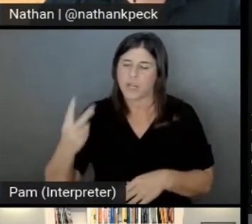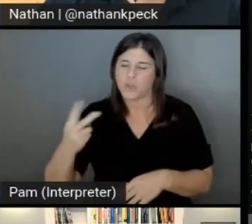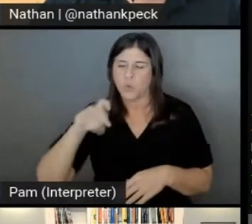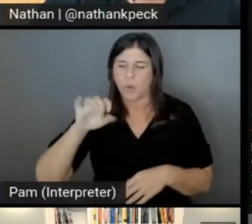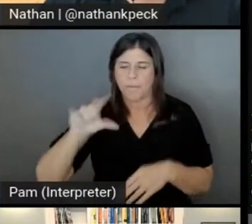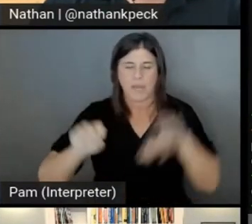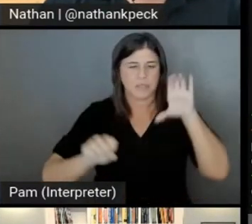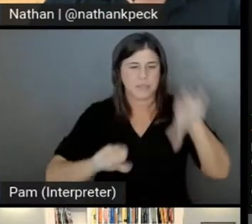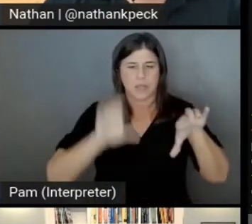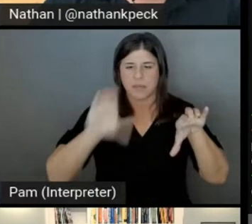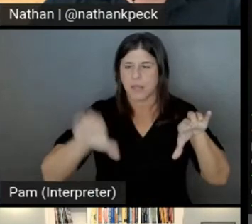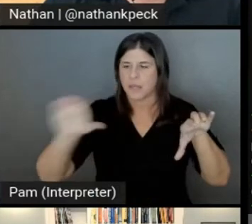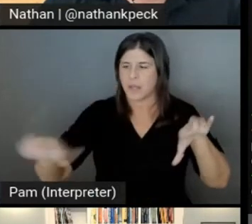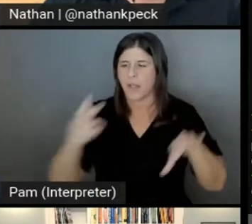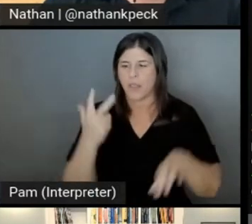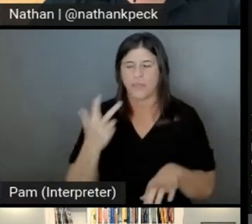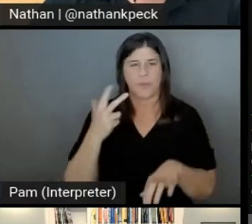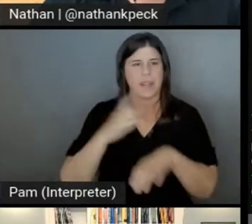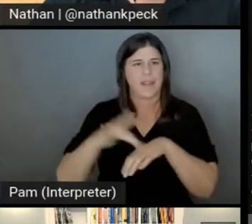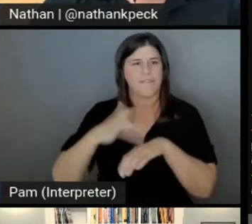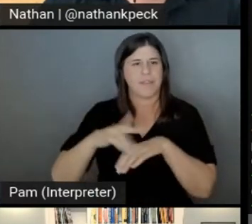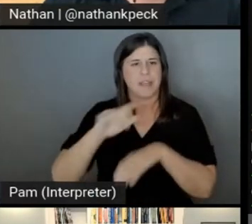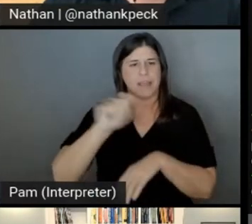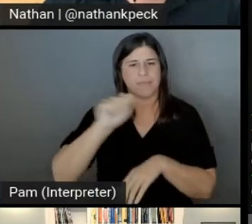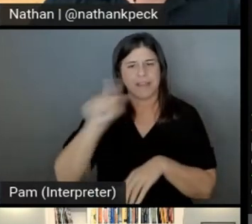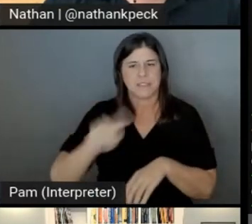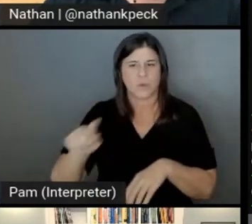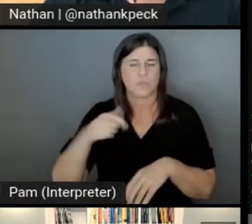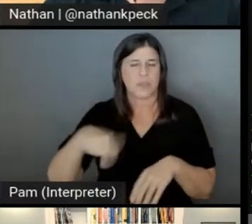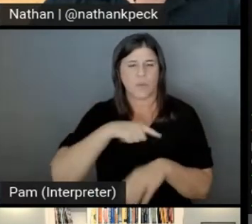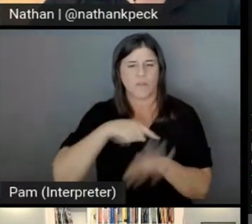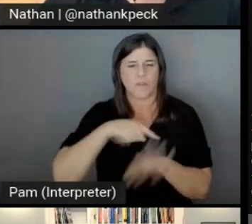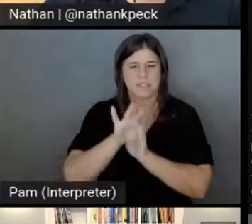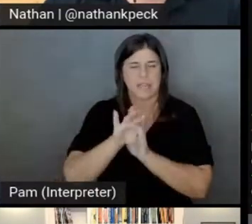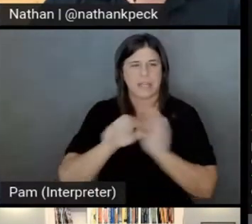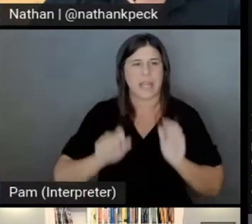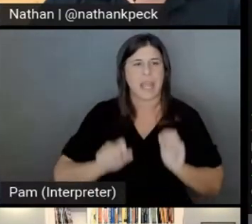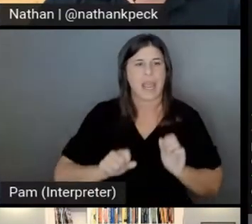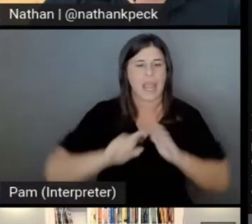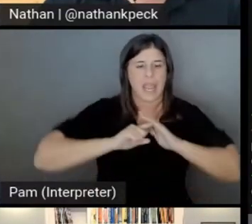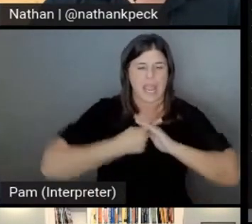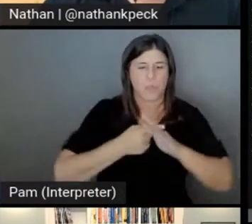the three availability zones we selected. And we launched each of these instances in turn,